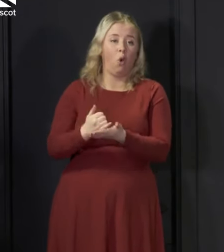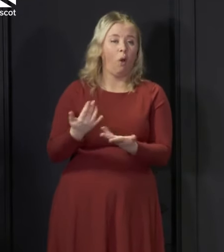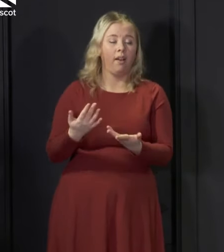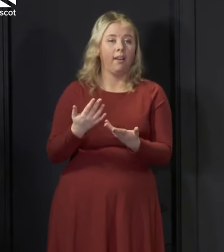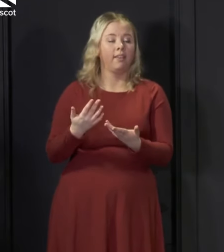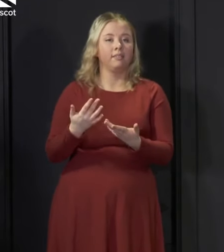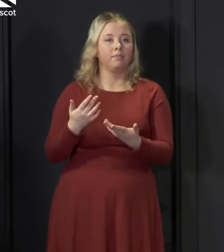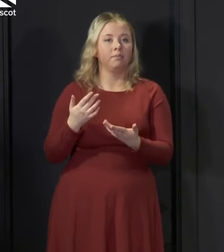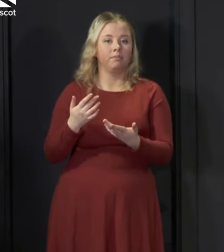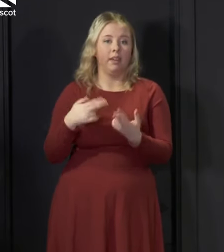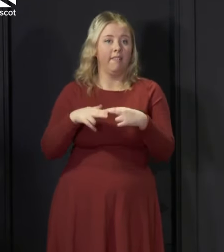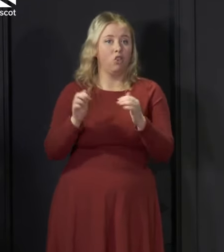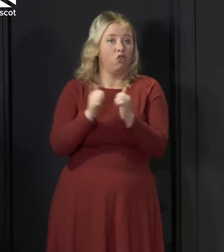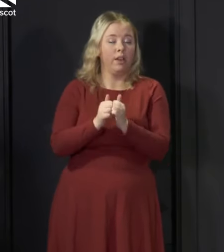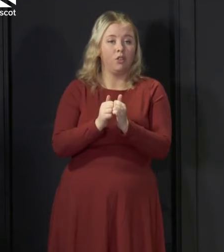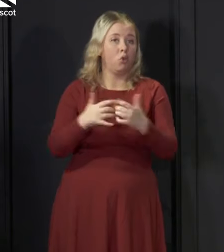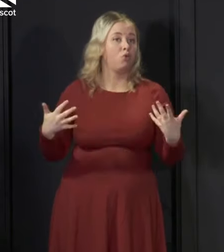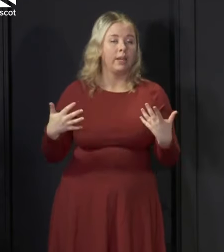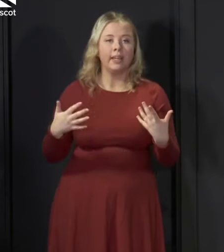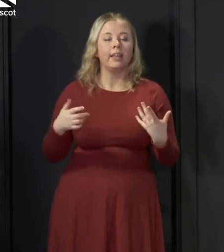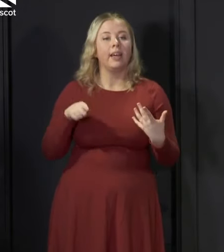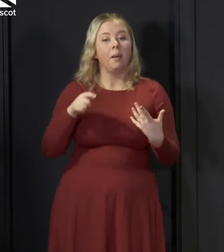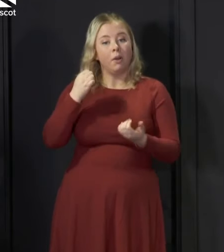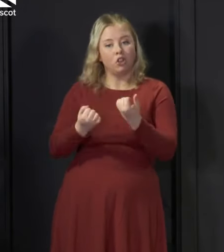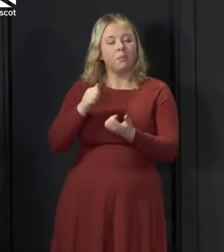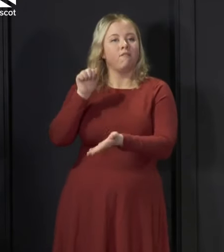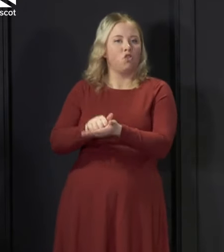it or don't agree with it, my judgement will be that is right in the interests of tackling